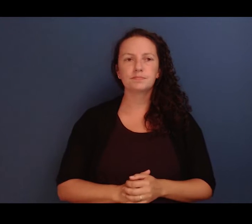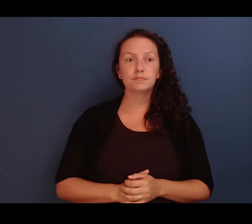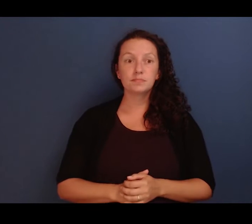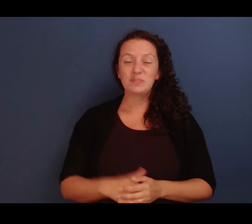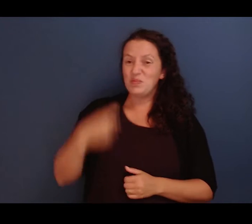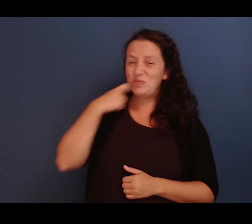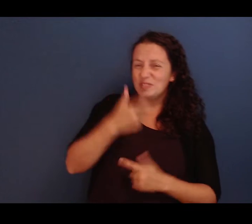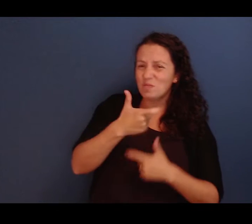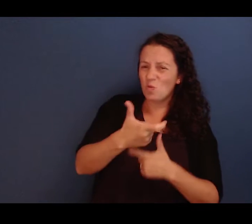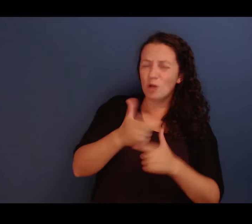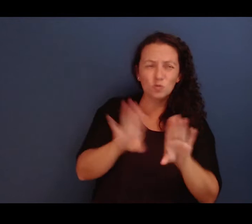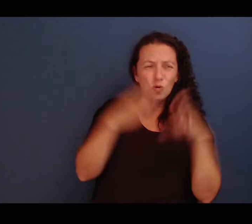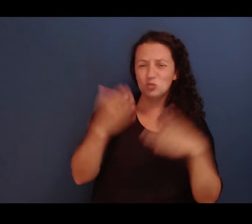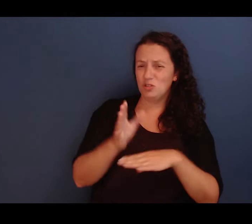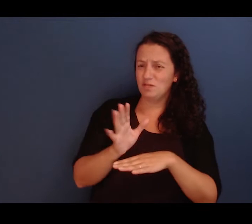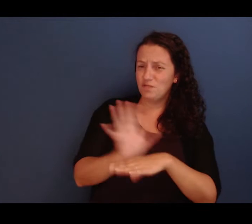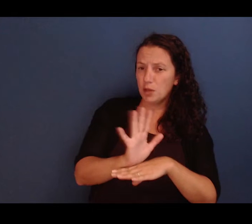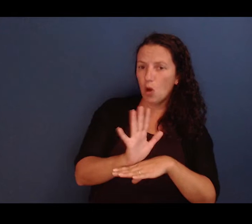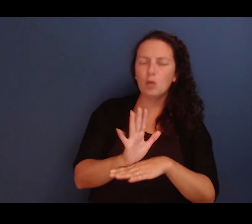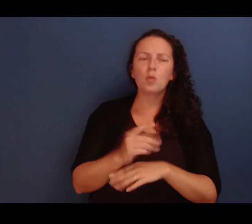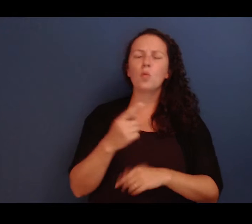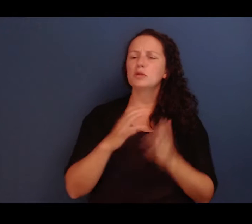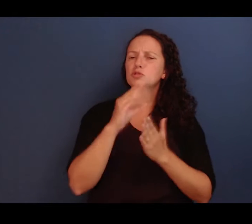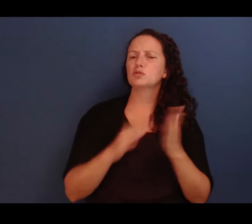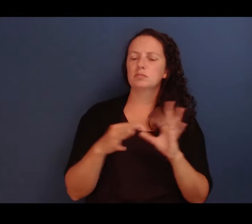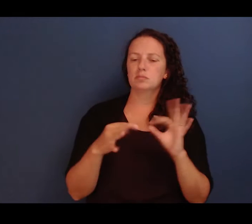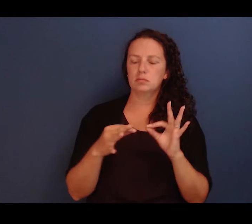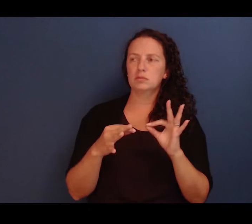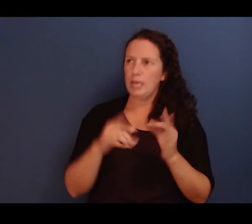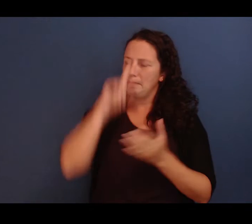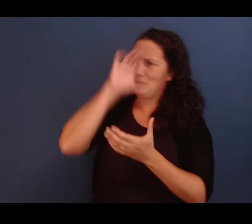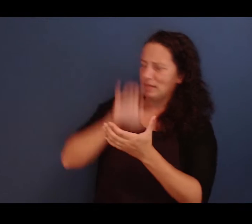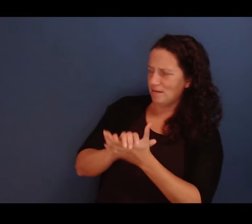At the end of that wonderful opening video, a PCC student said, “Believing in someone’s